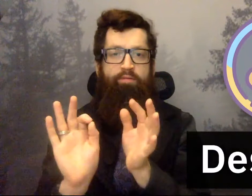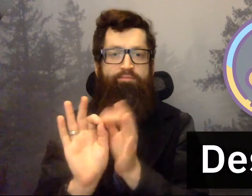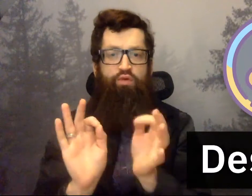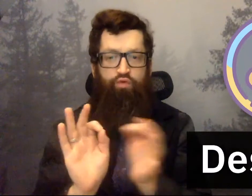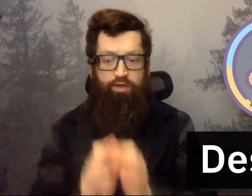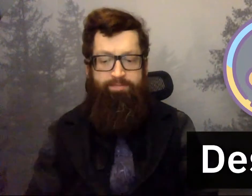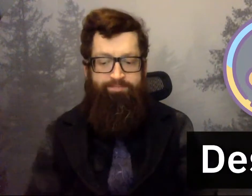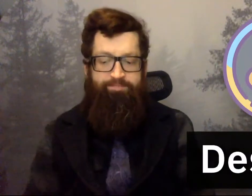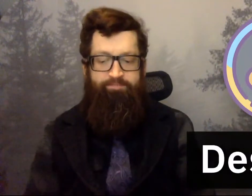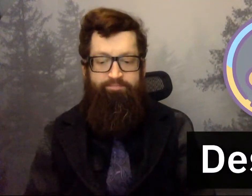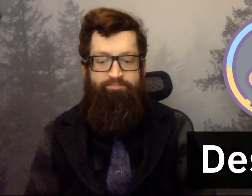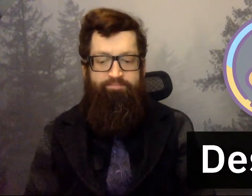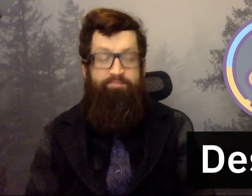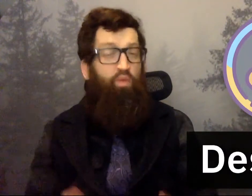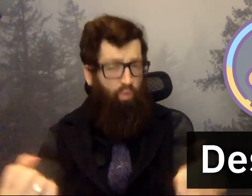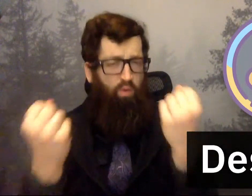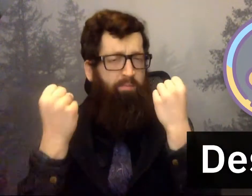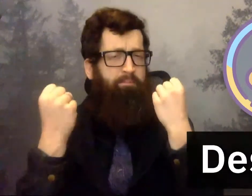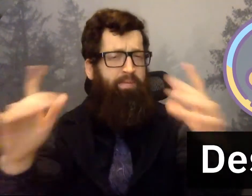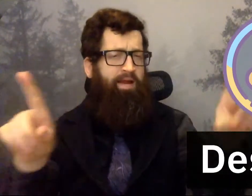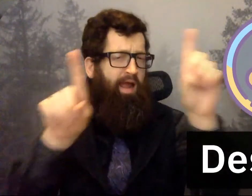and the goal of your message will be lost.